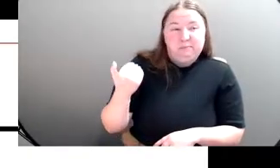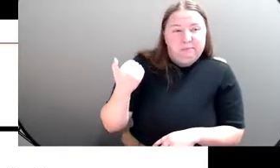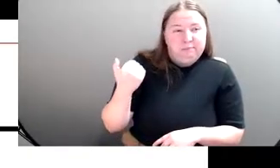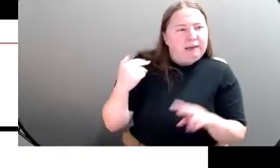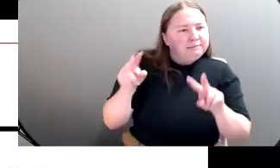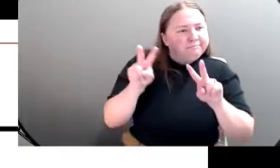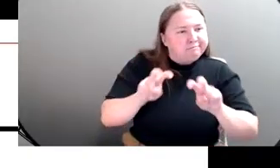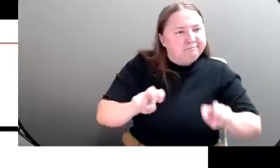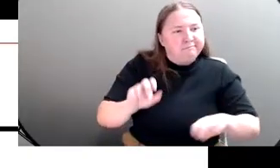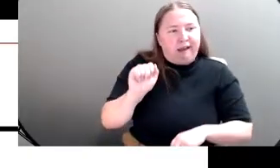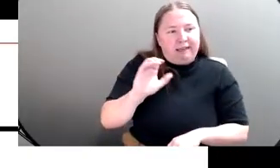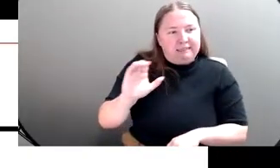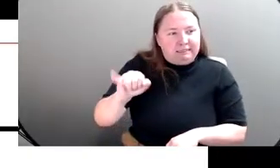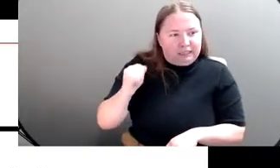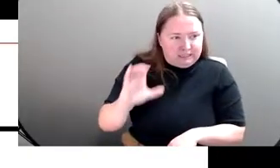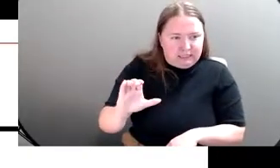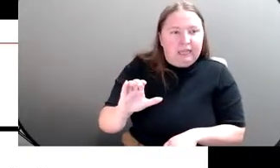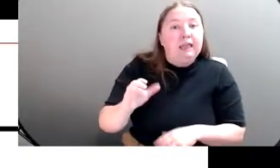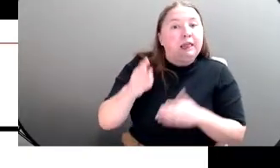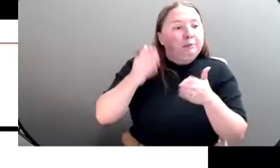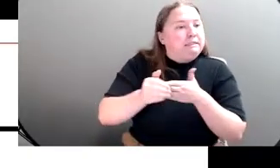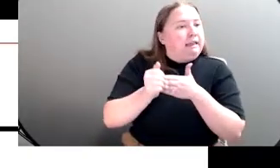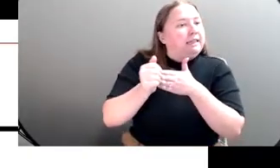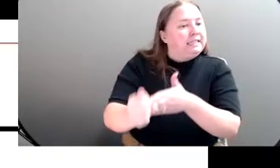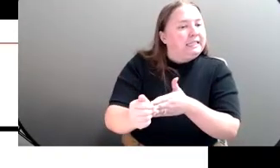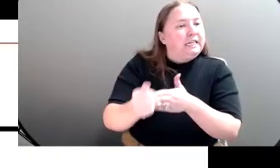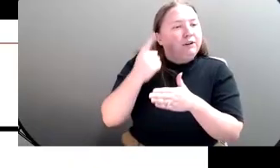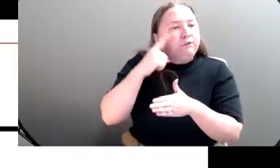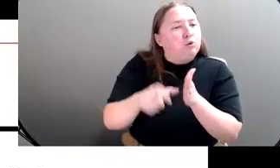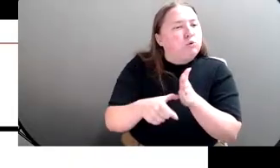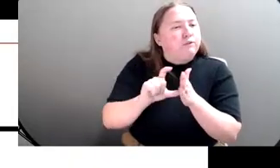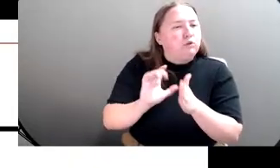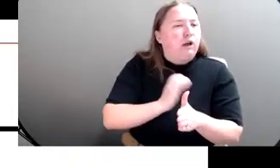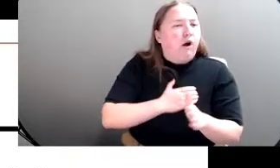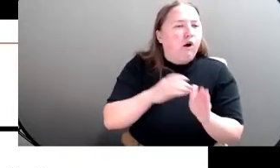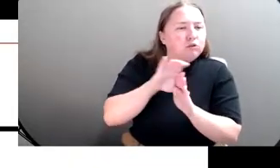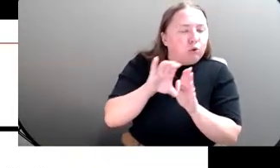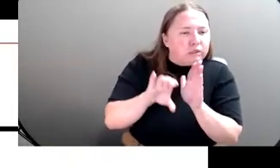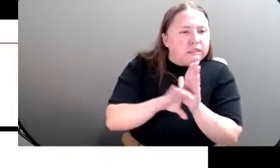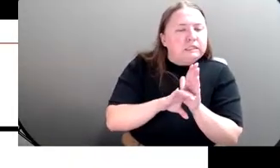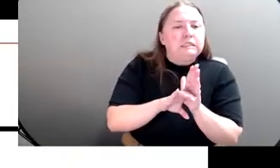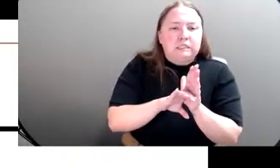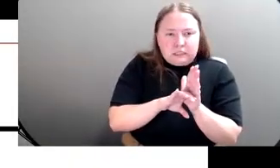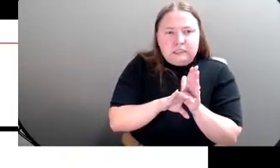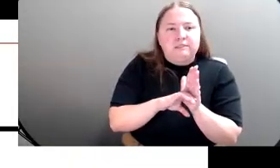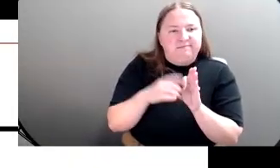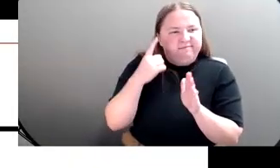the person who was the lead on reviewing our courses, for the visiting team,